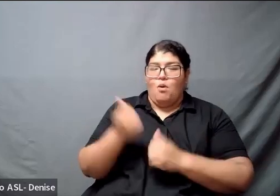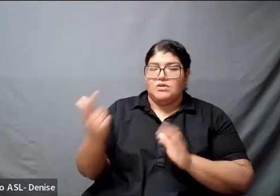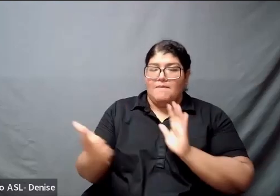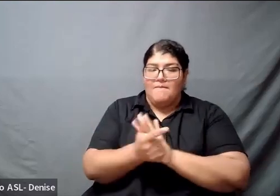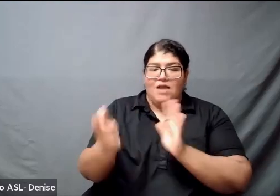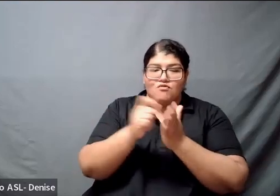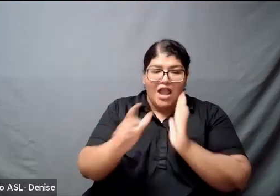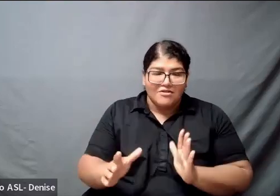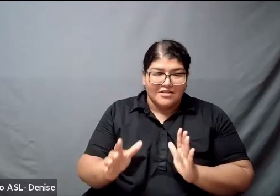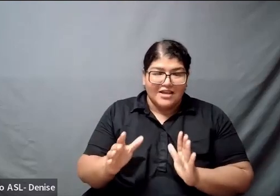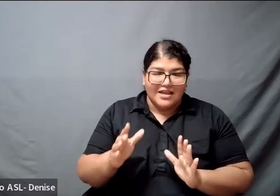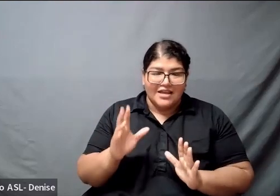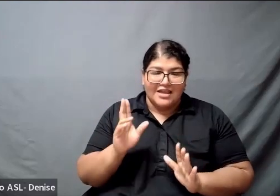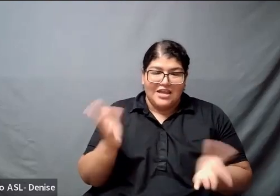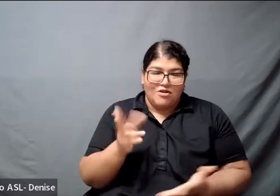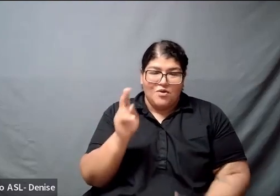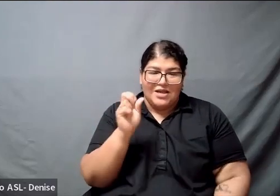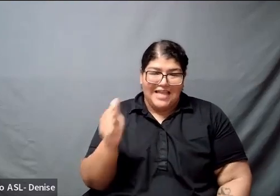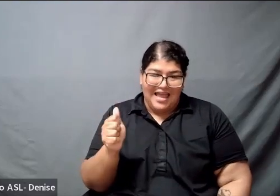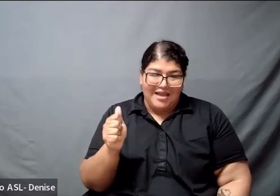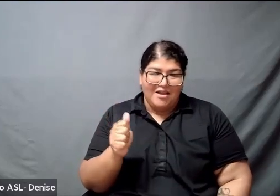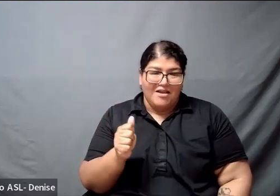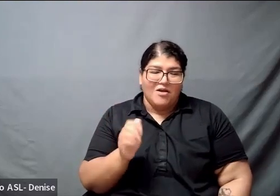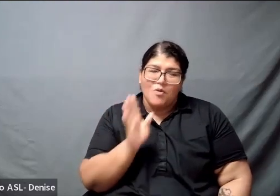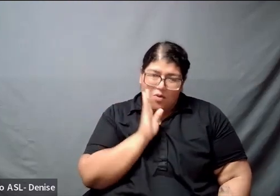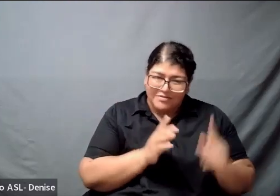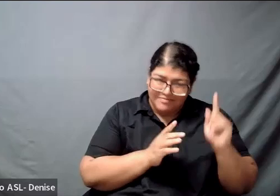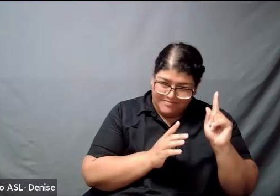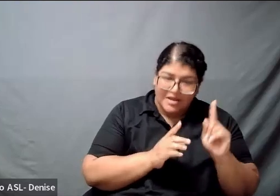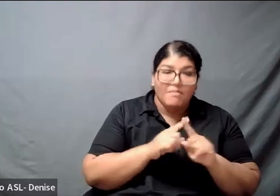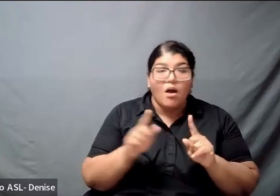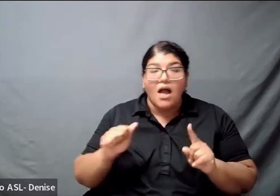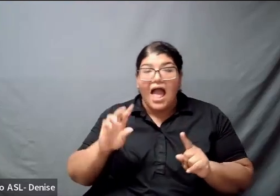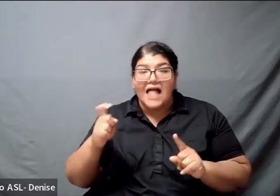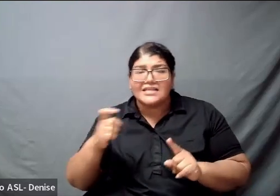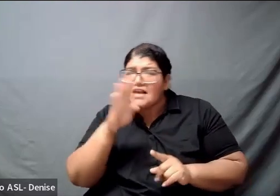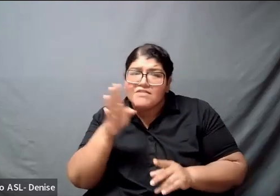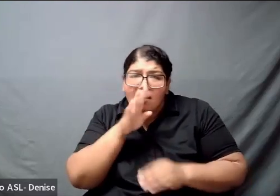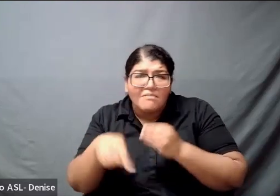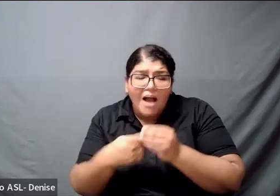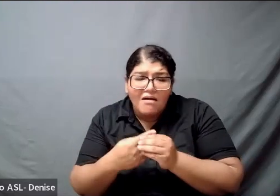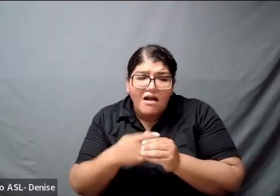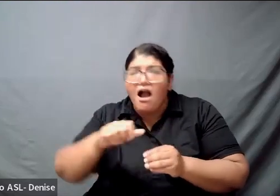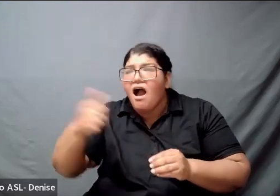We're going to talk about that just a little bit, but we're also going to get to some of the other things that Alex never gets to talk about about other aspects of their work.